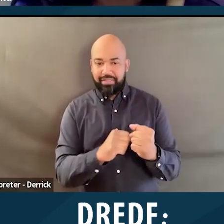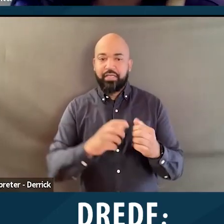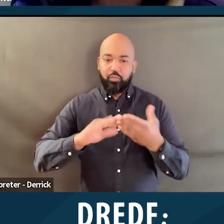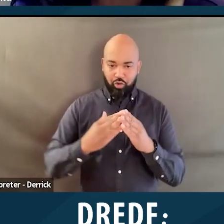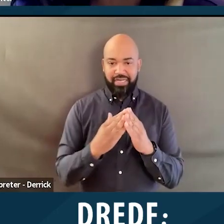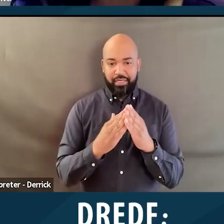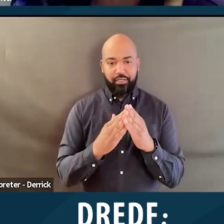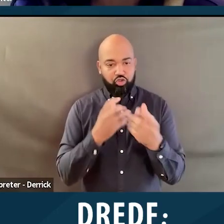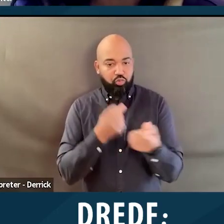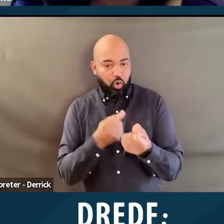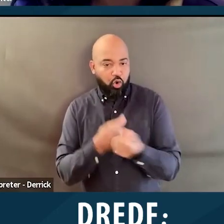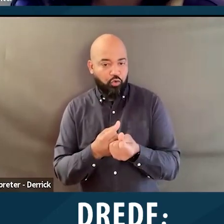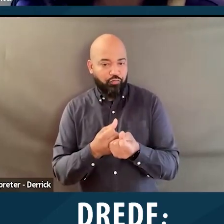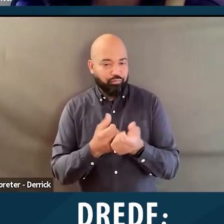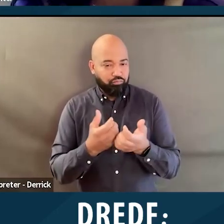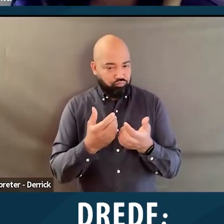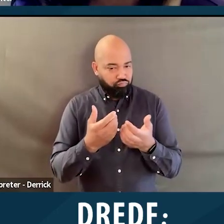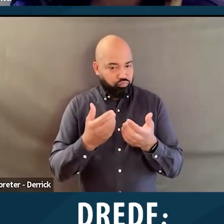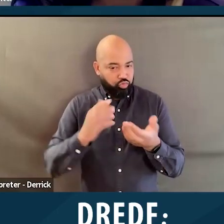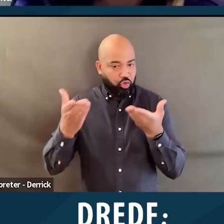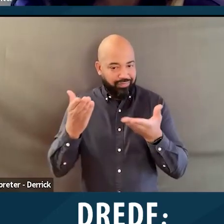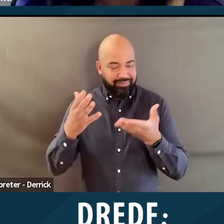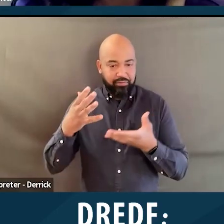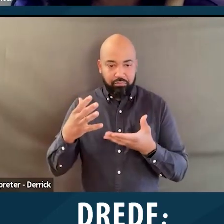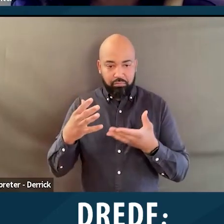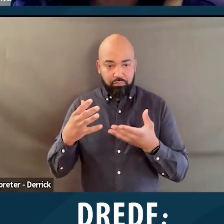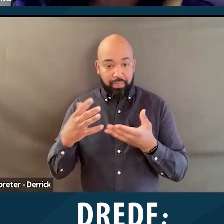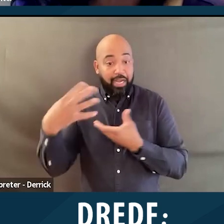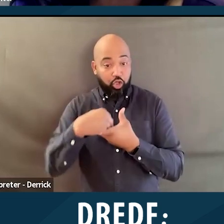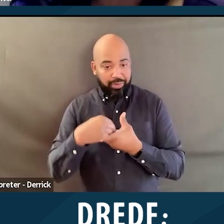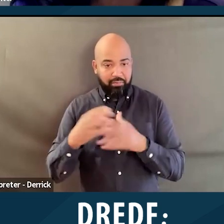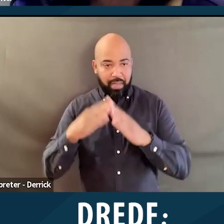just released a report showing how in three states, Olmstead enforcement has